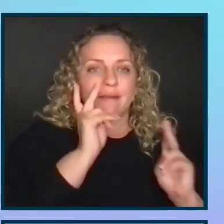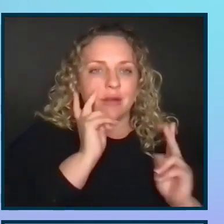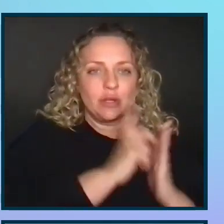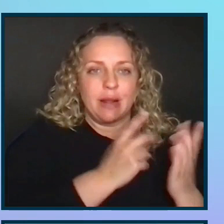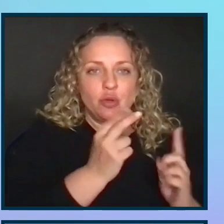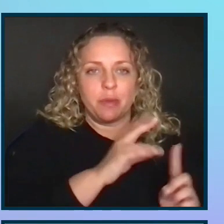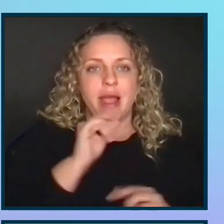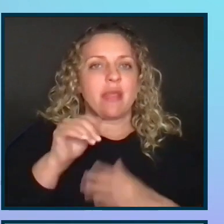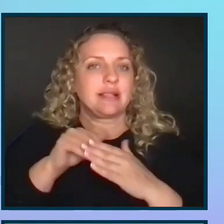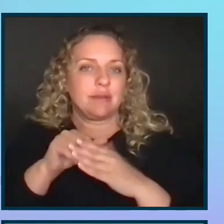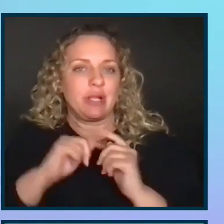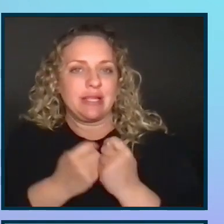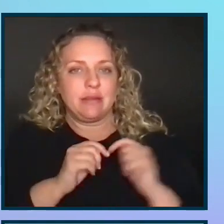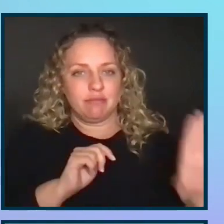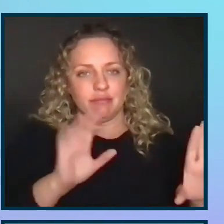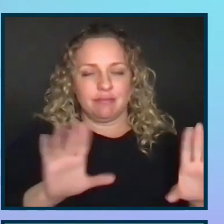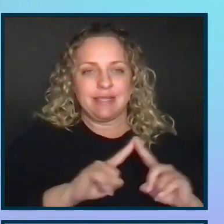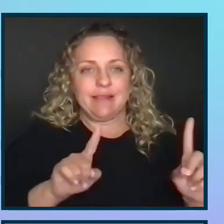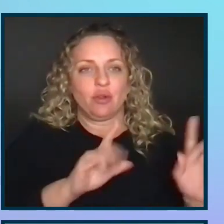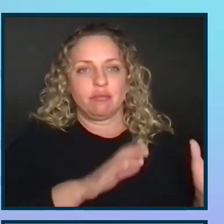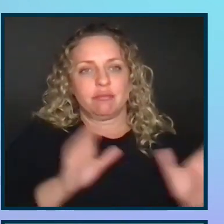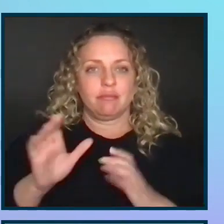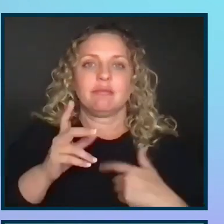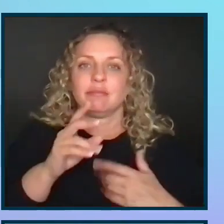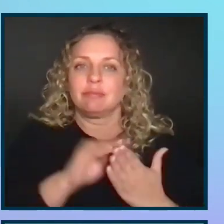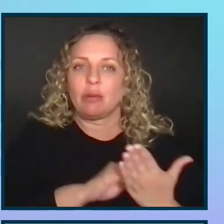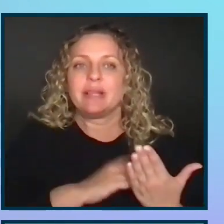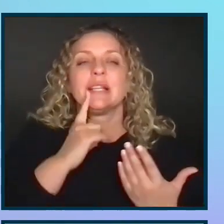and from the accessibility team to different sets of documentation that illustrate